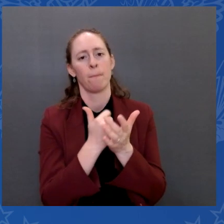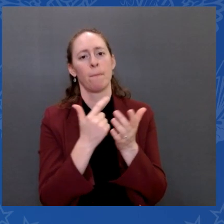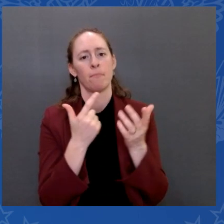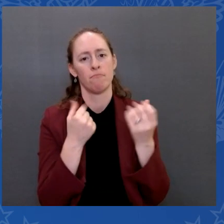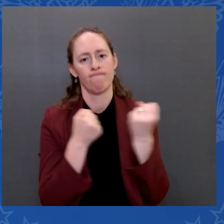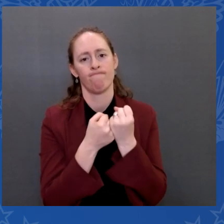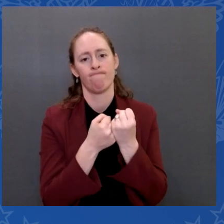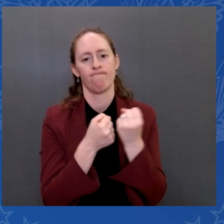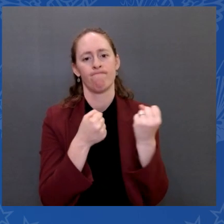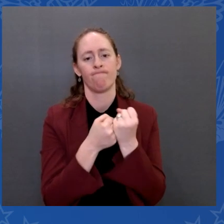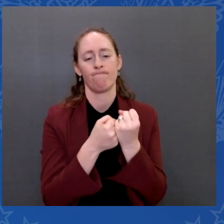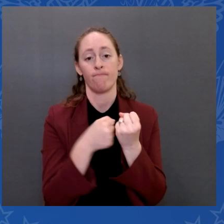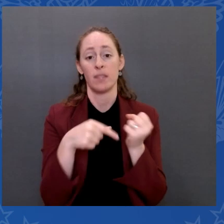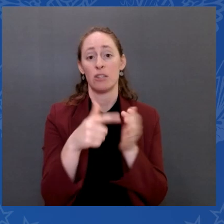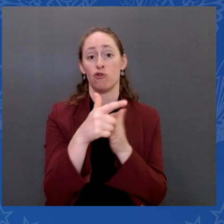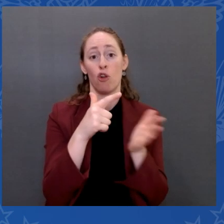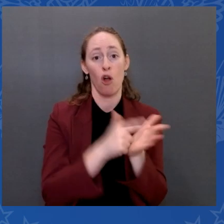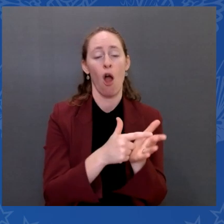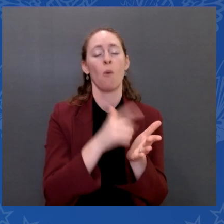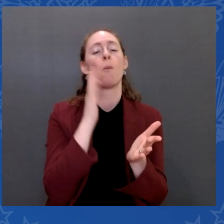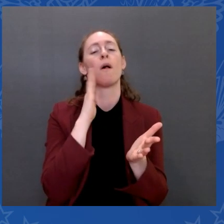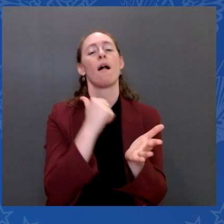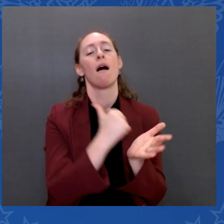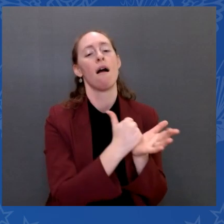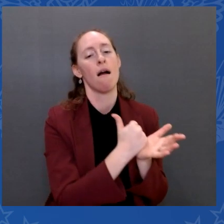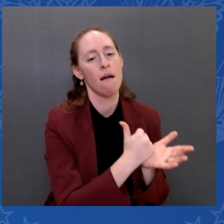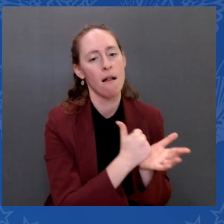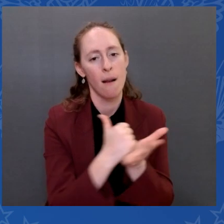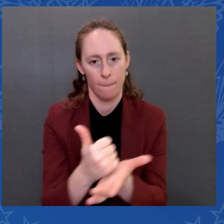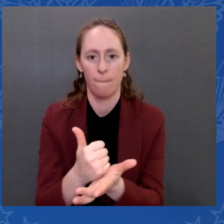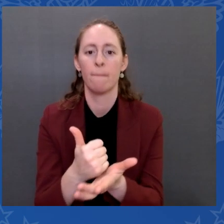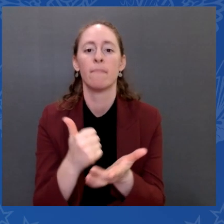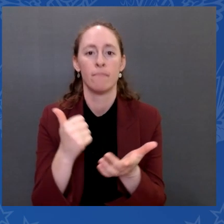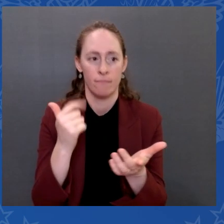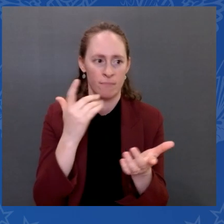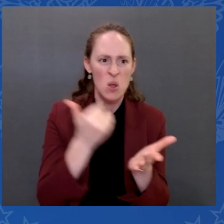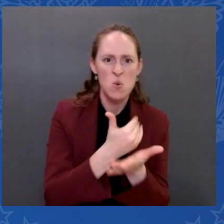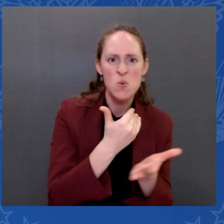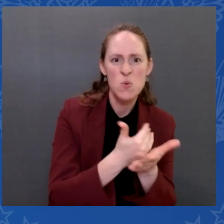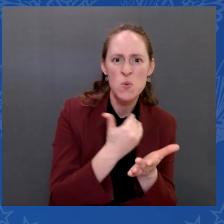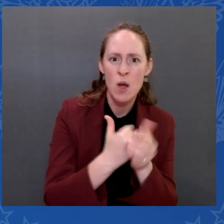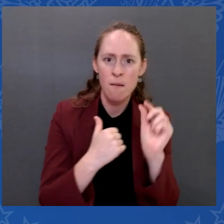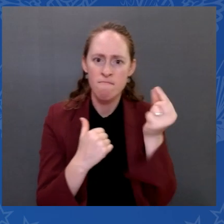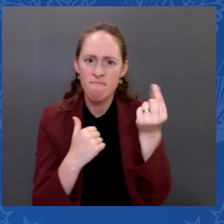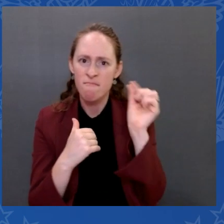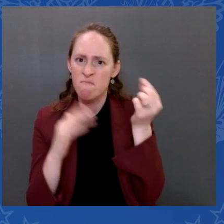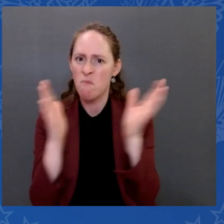are made for the innovation of tomorrow, which is critical, but also that these basic and legacy chips